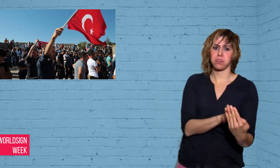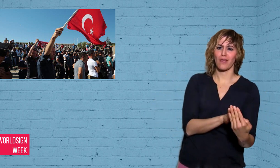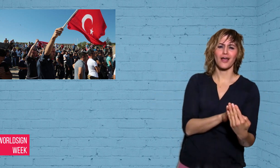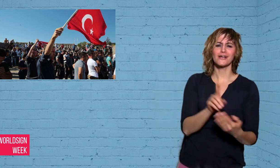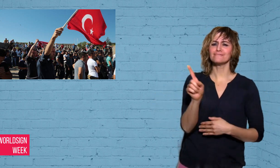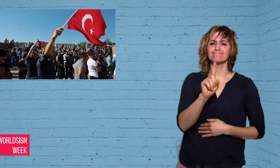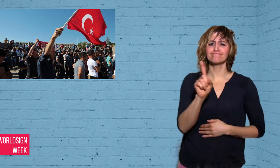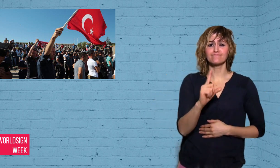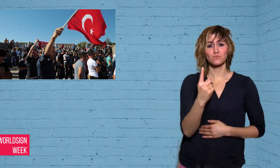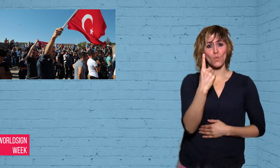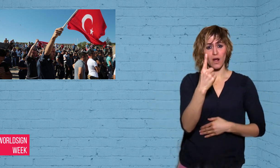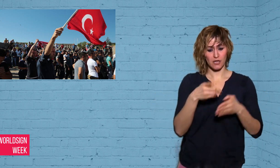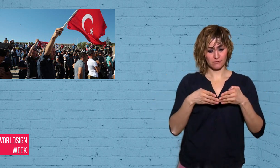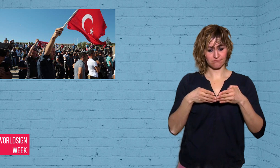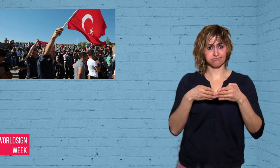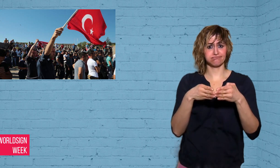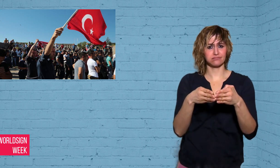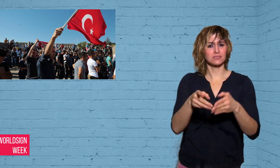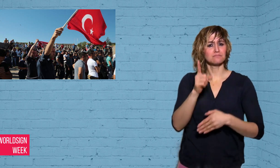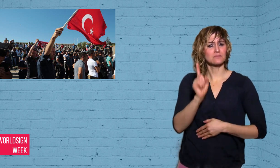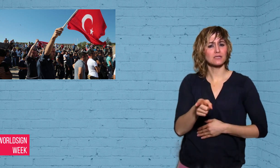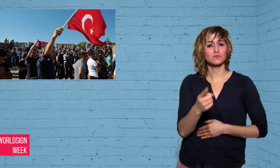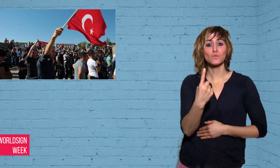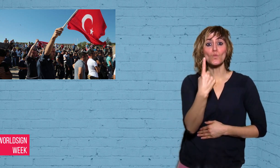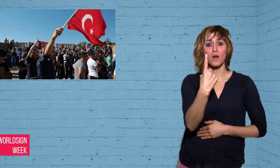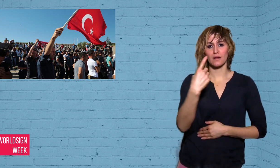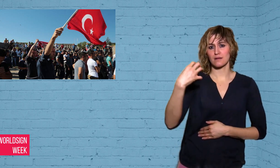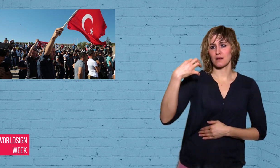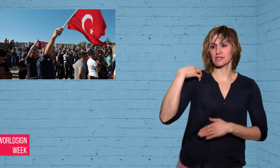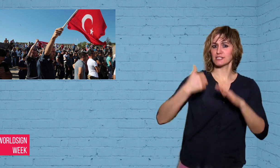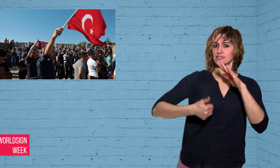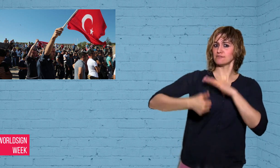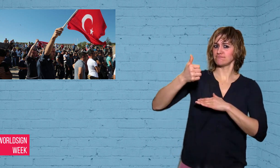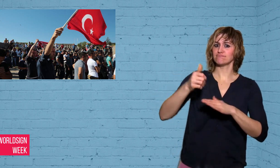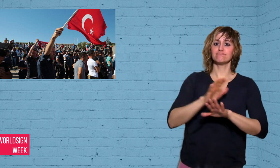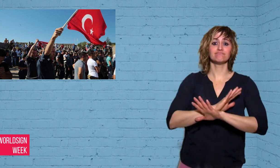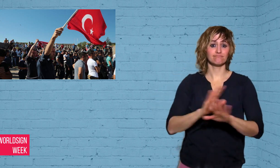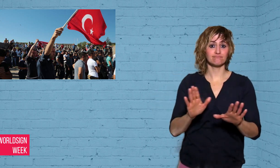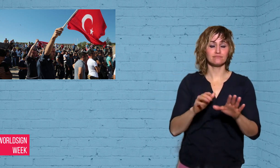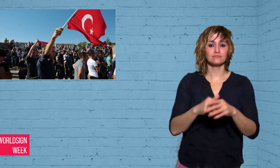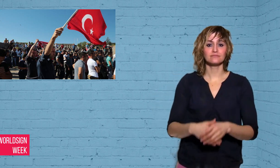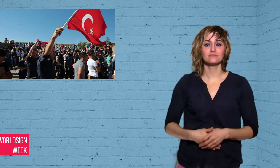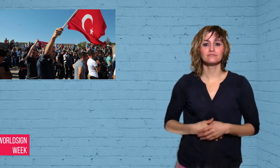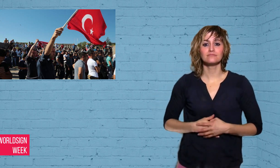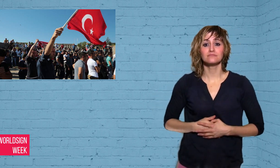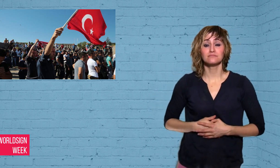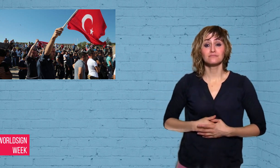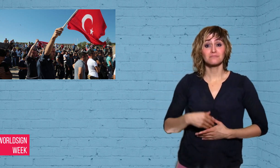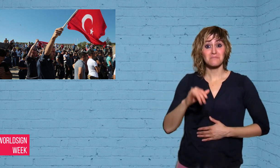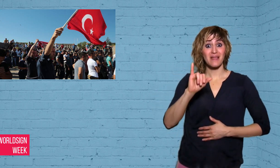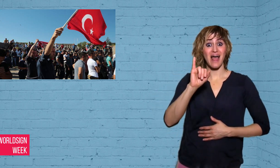prime minister would get removed and the